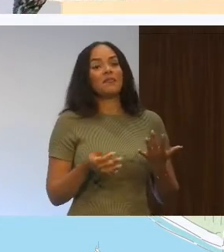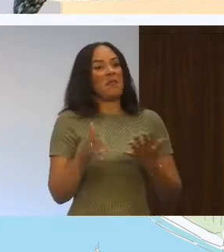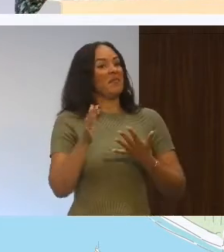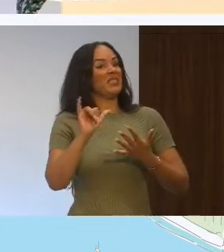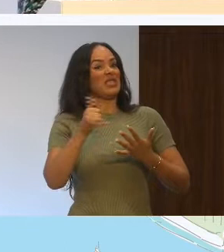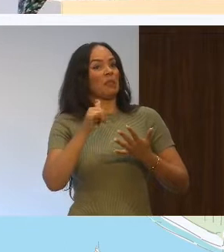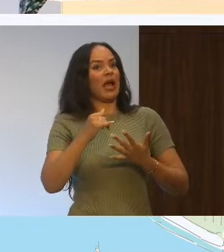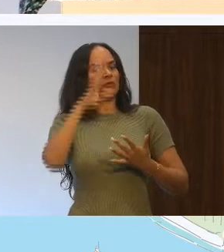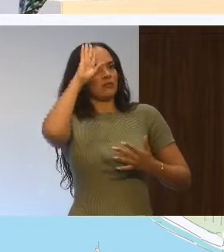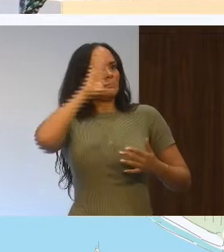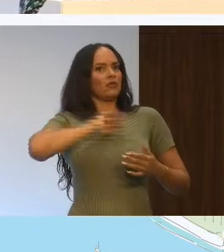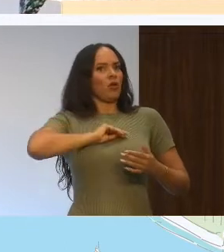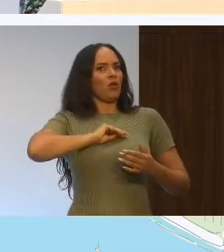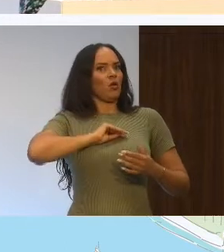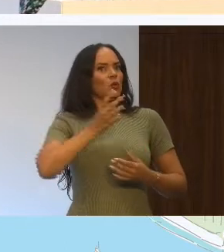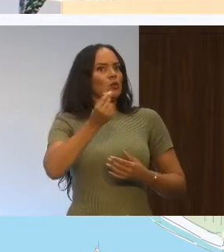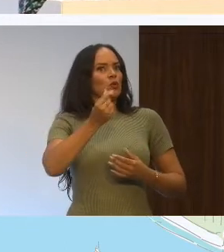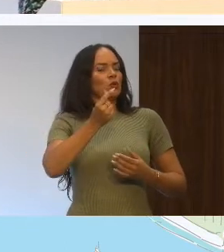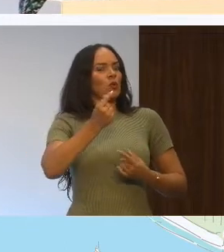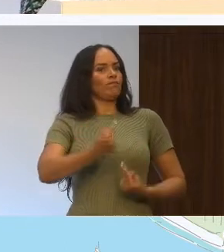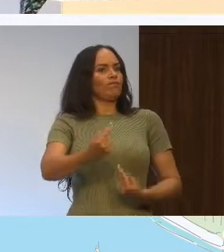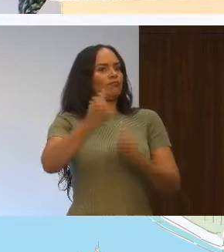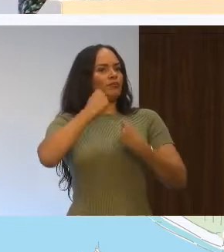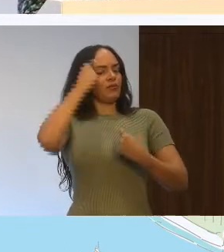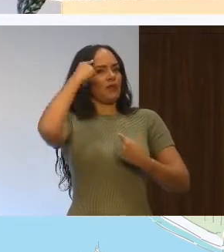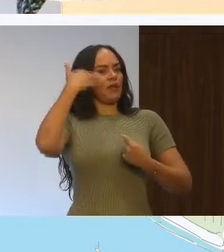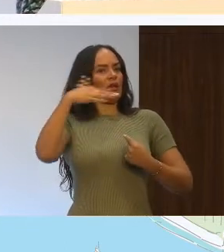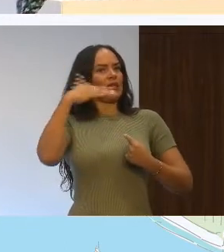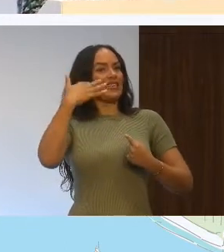and can be equally, if not more disabling than headache.